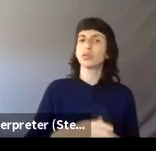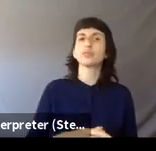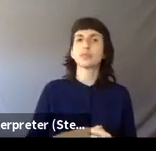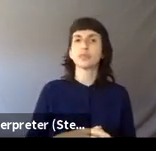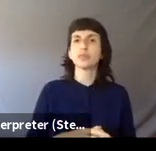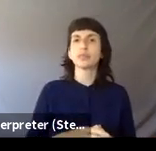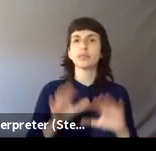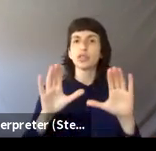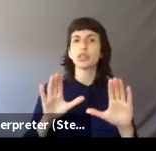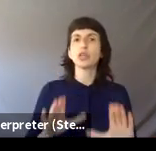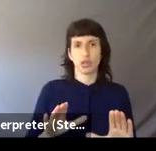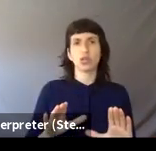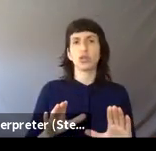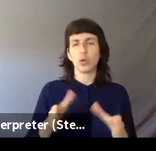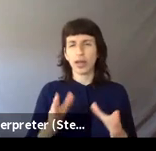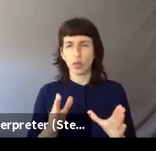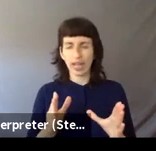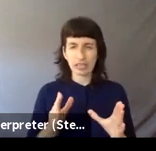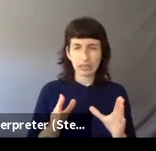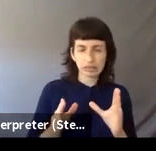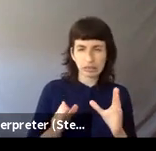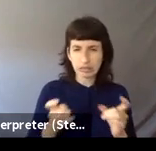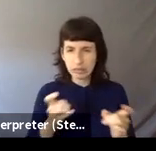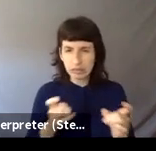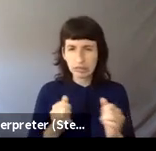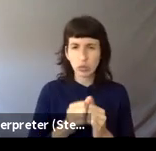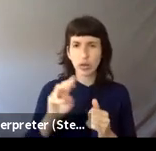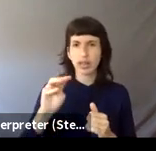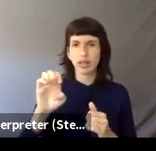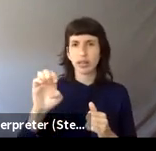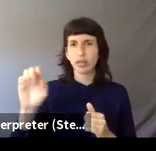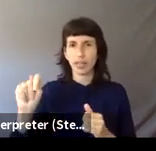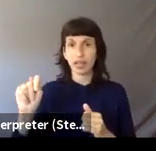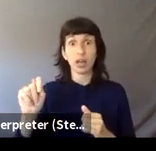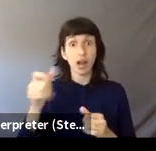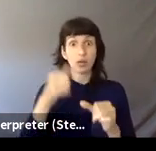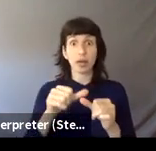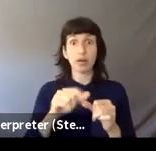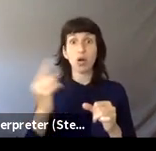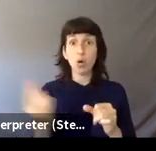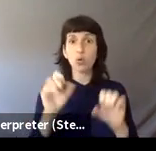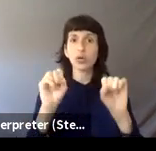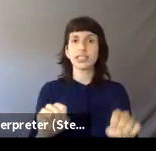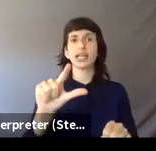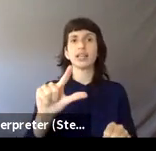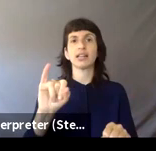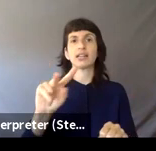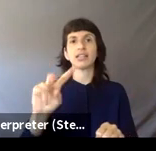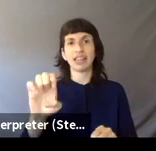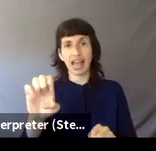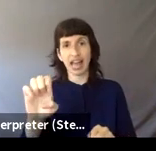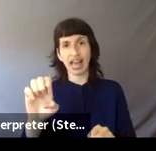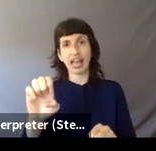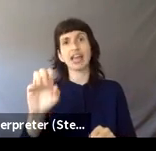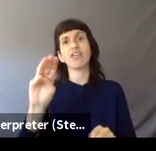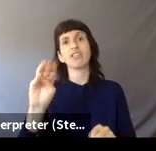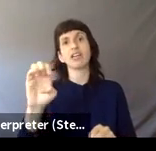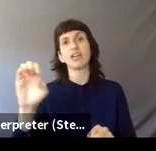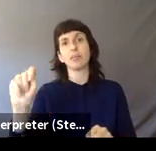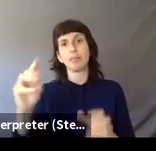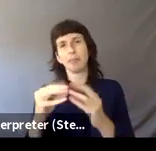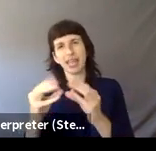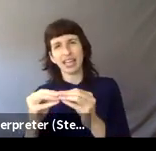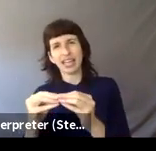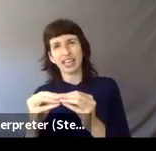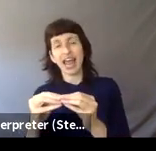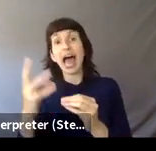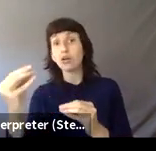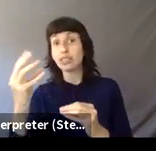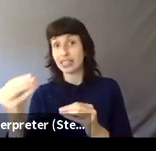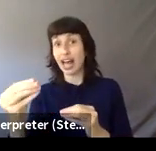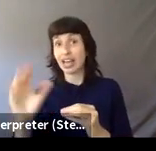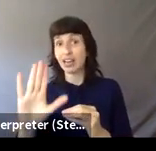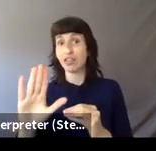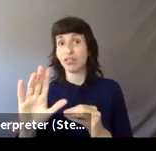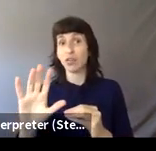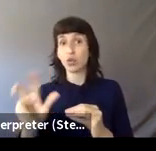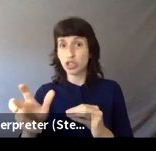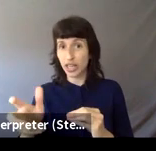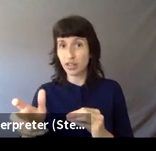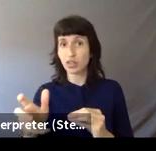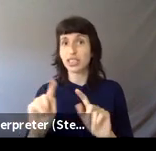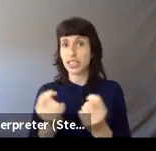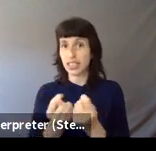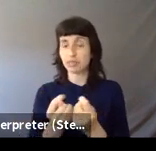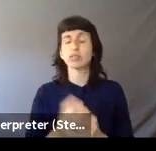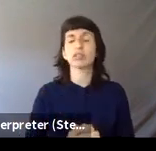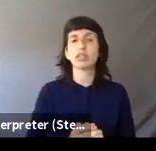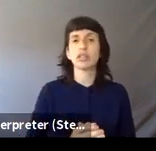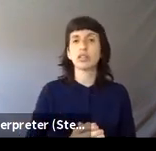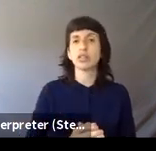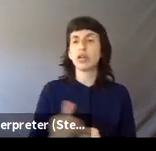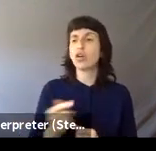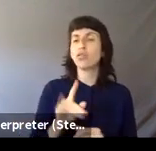But feel free to also just interrupt if you need to.